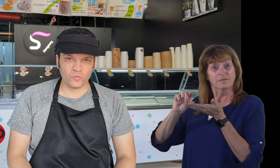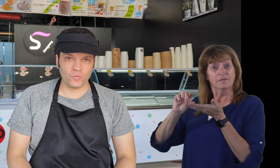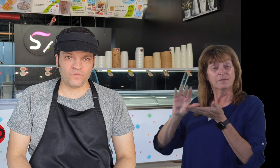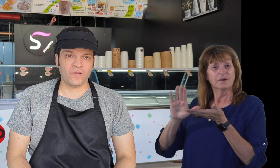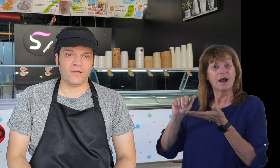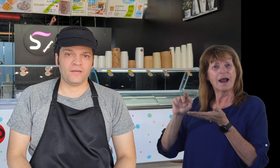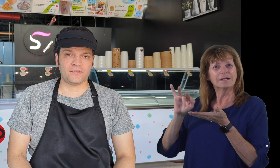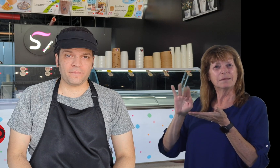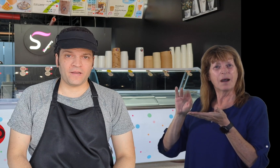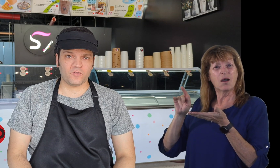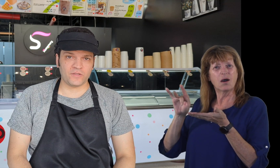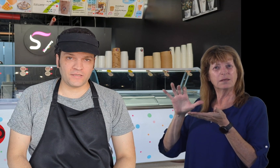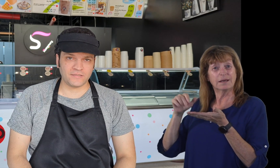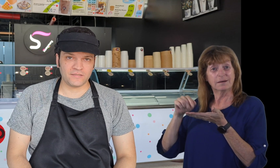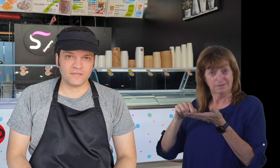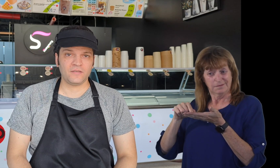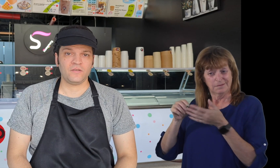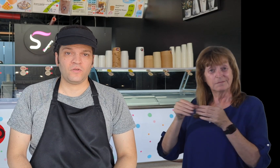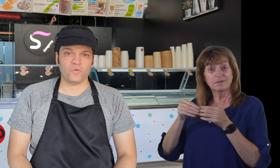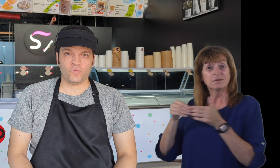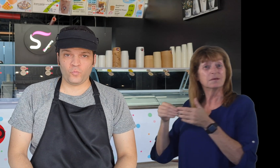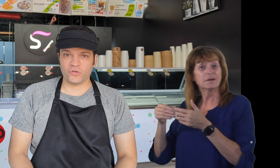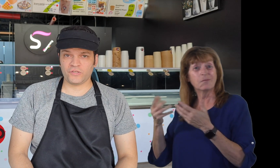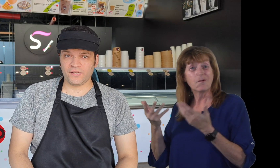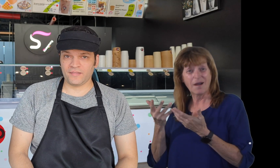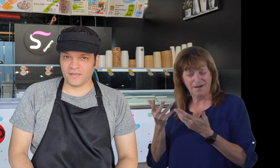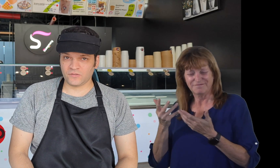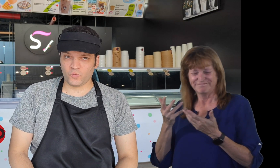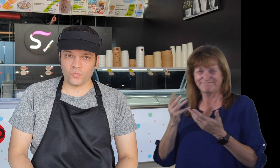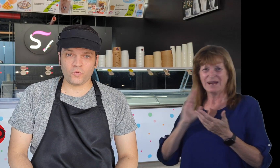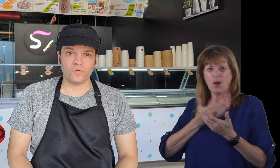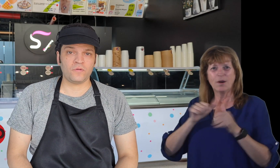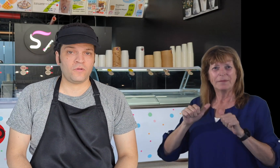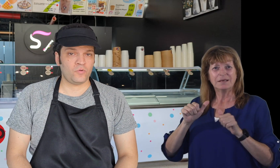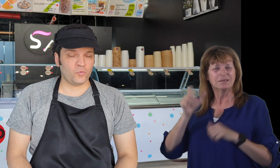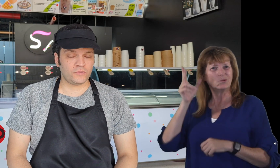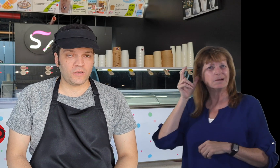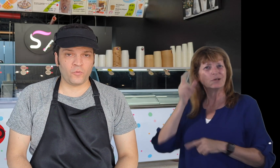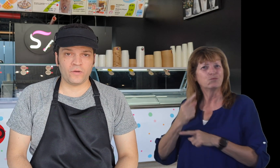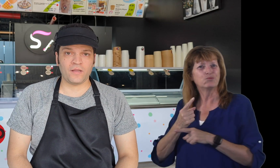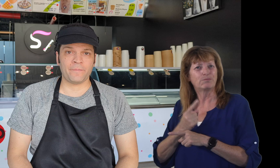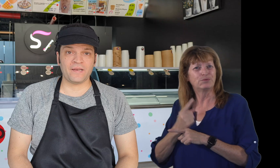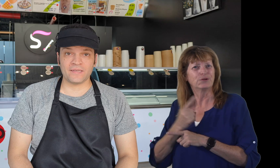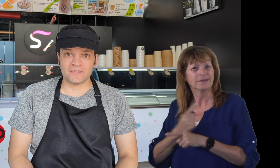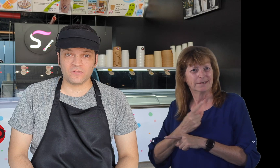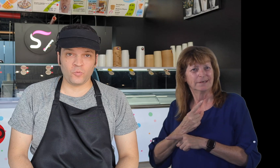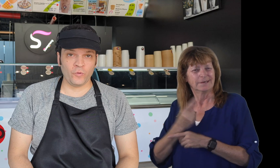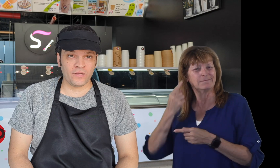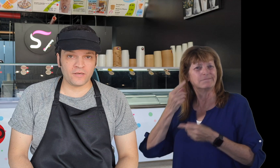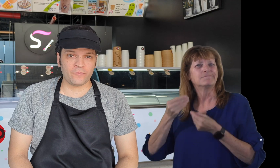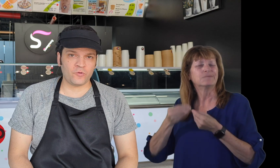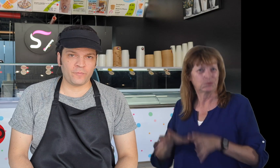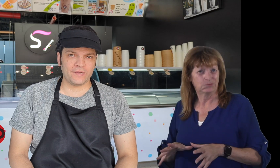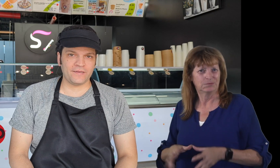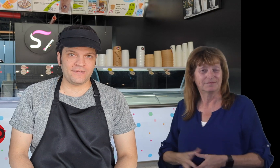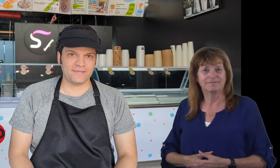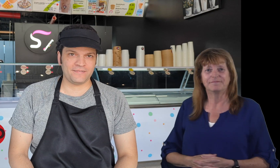amount of antibiotics which led us to lose our ability to hear properly.